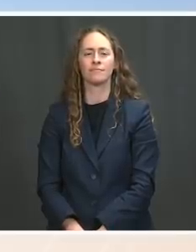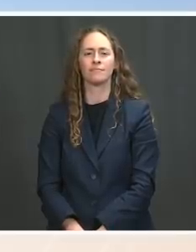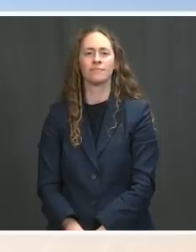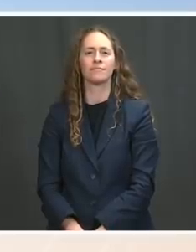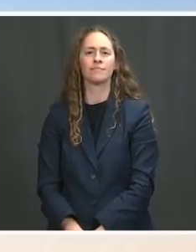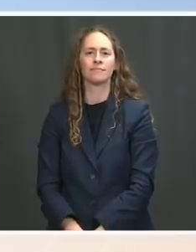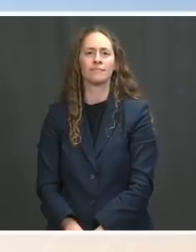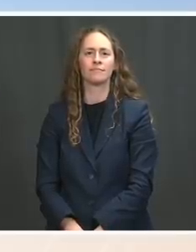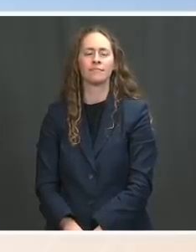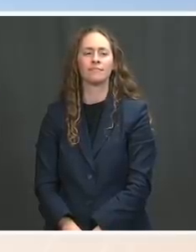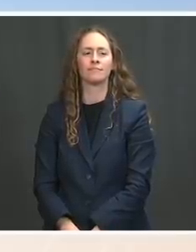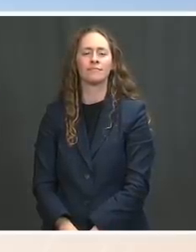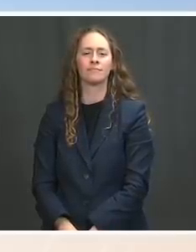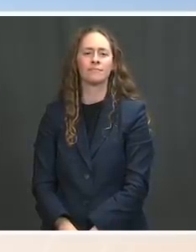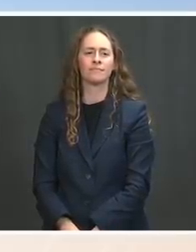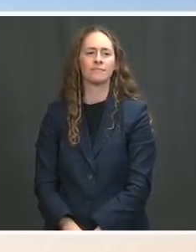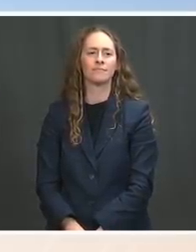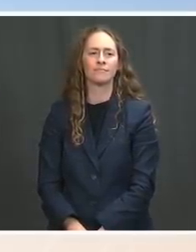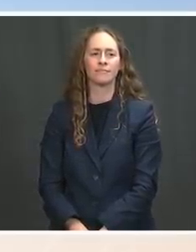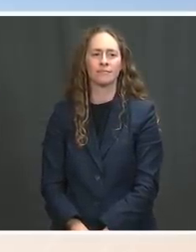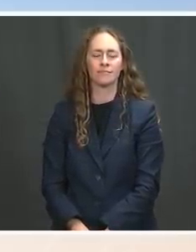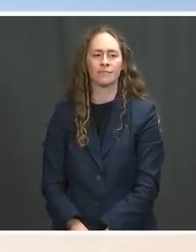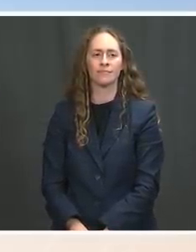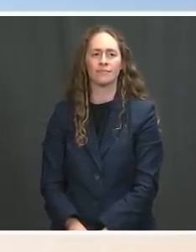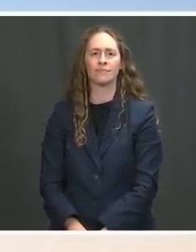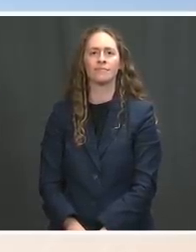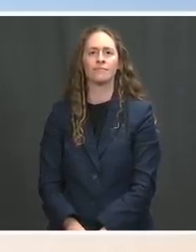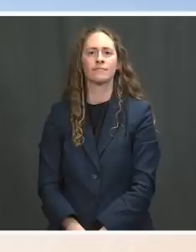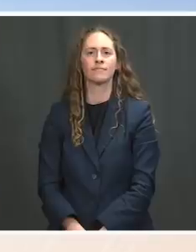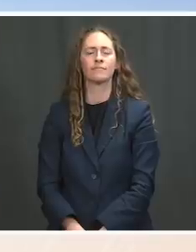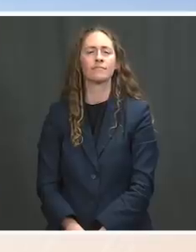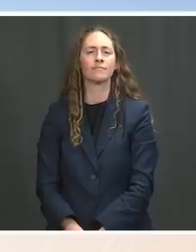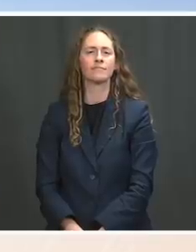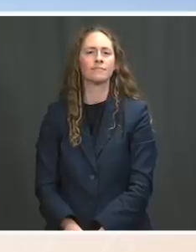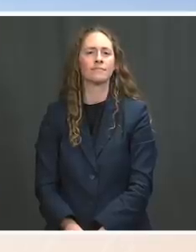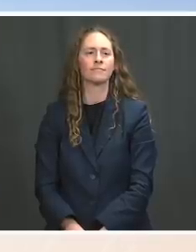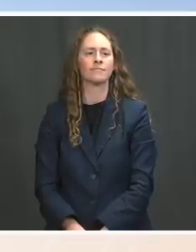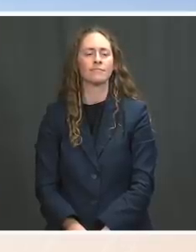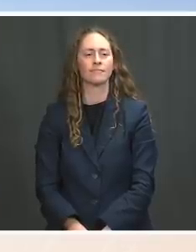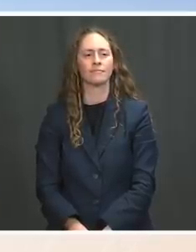as a "massive and potentially permanent" blow to Canadian economy and energy security.